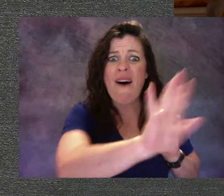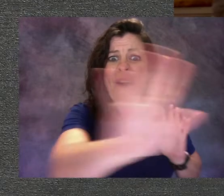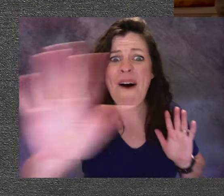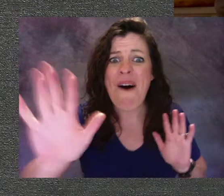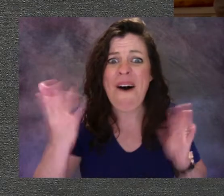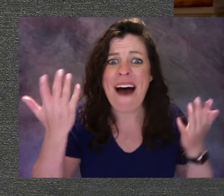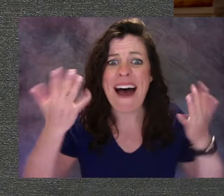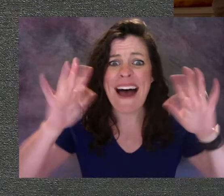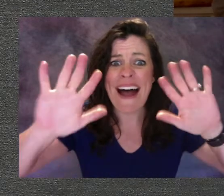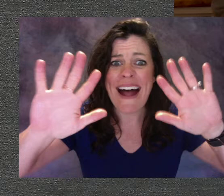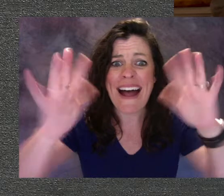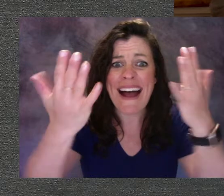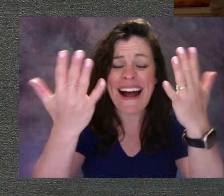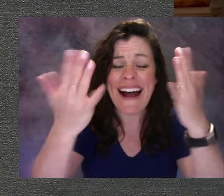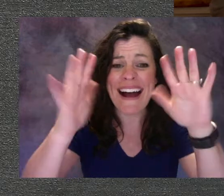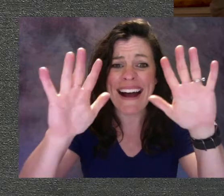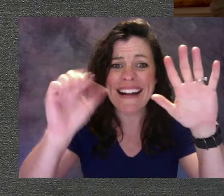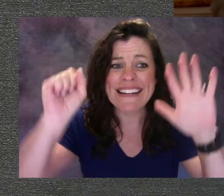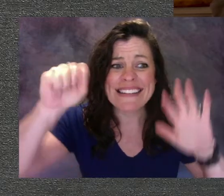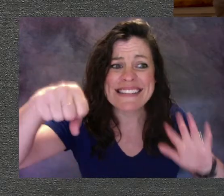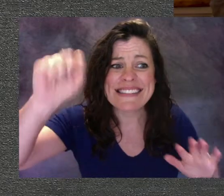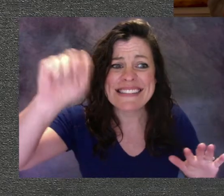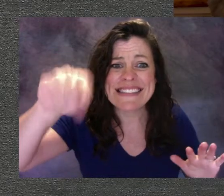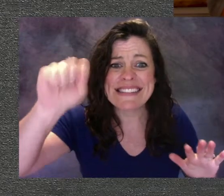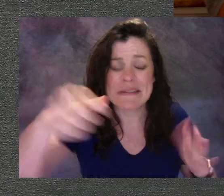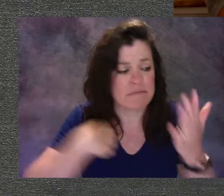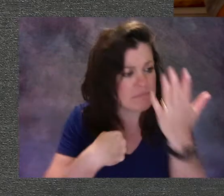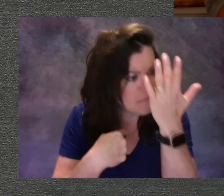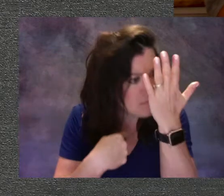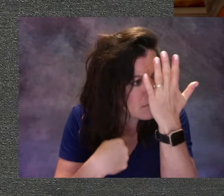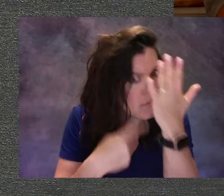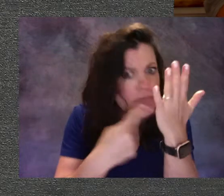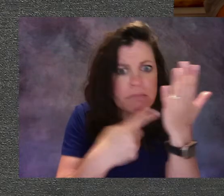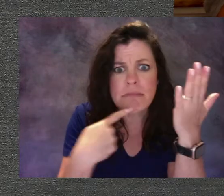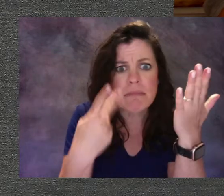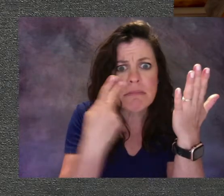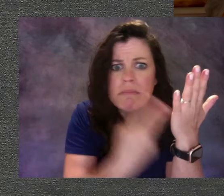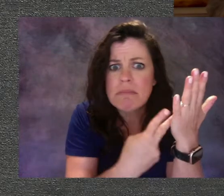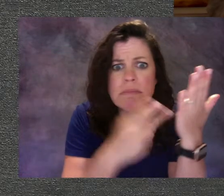Look at your hands. do you see them? I don't see any on mine, but you know what? They're there.